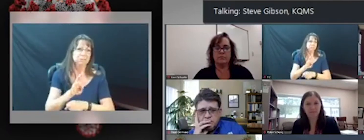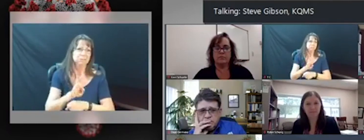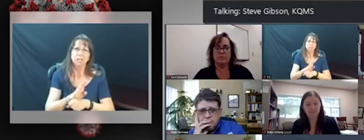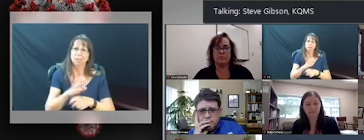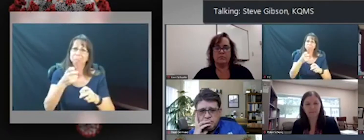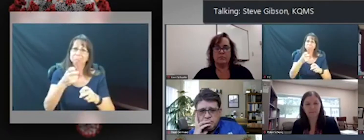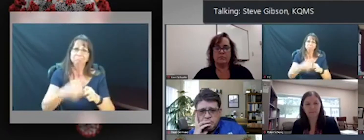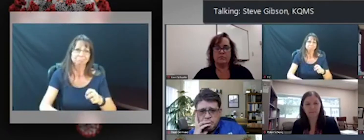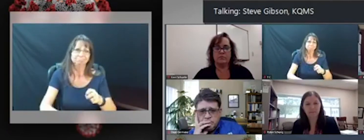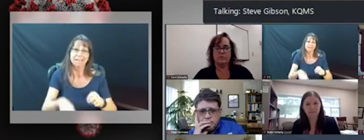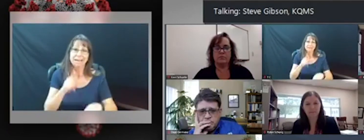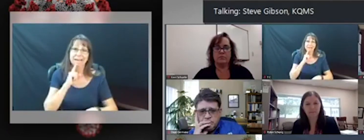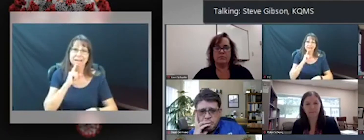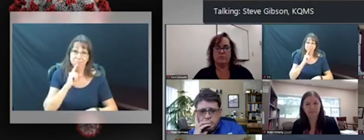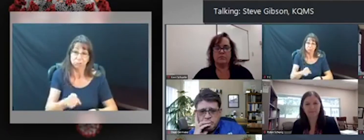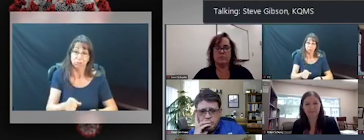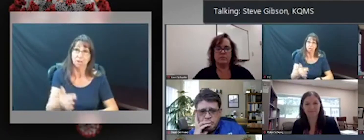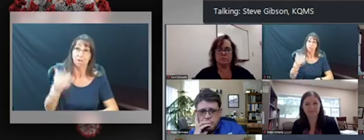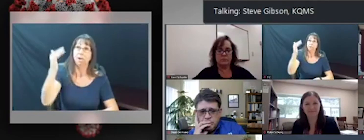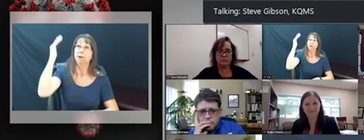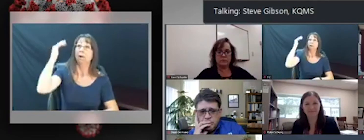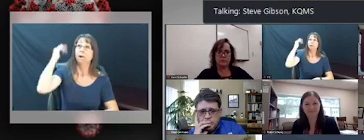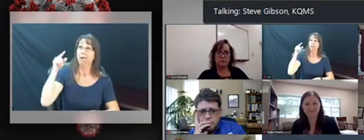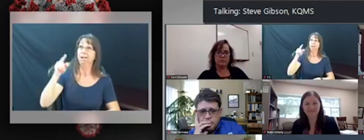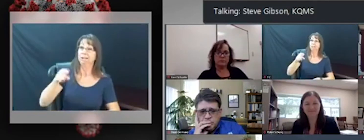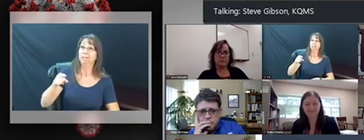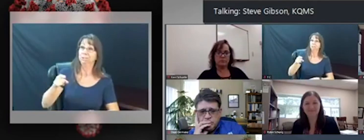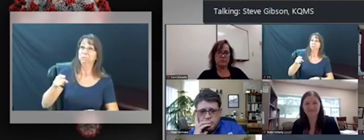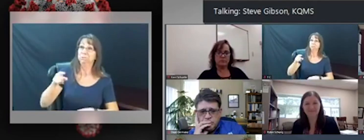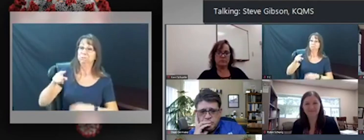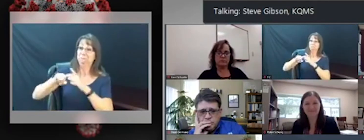job wasn't nearly as difficult as it's become, and I think you've really stepped up I commend you.